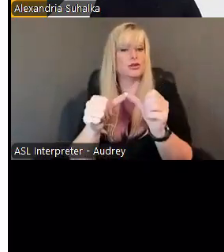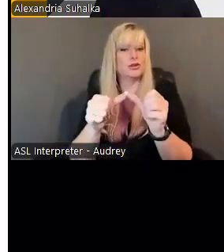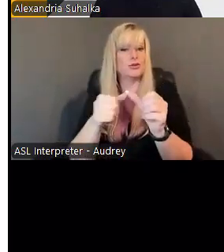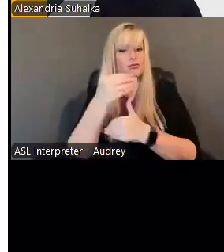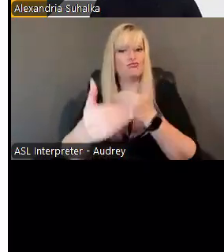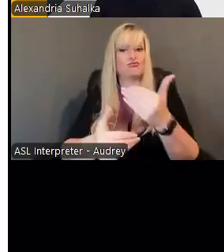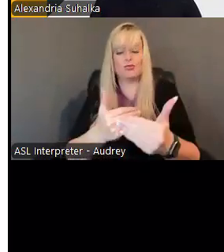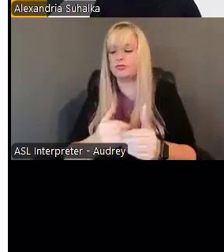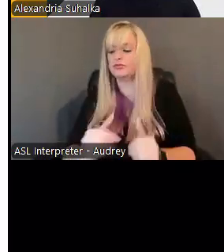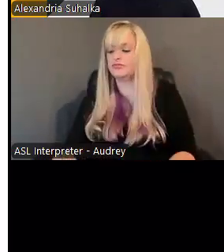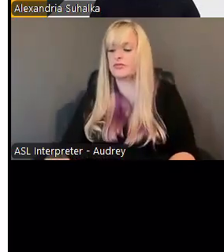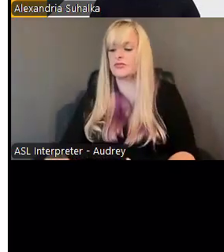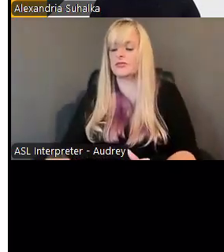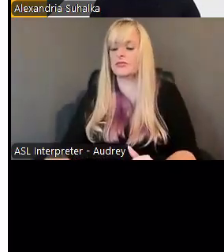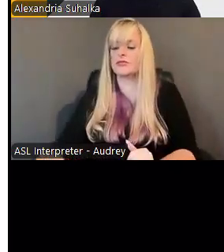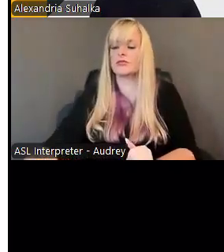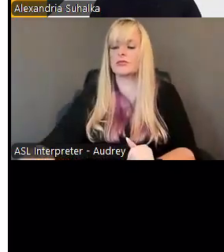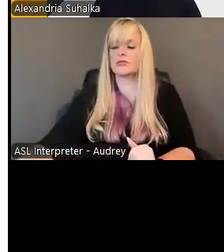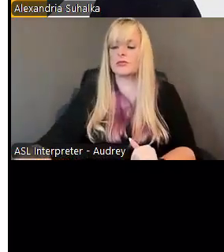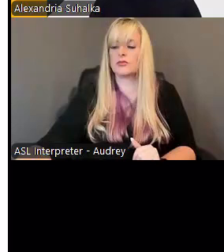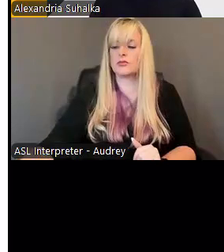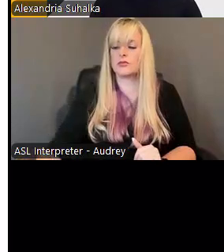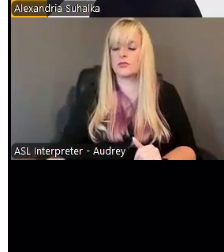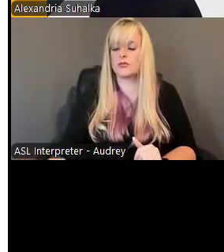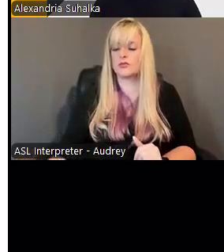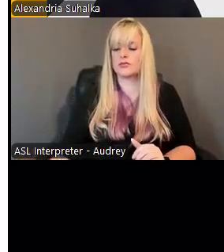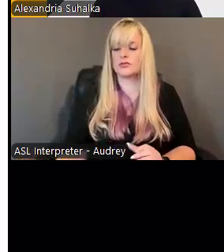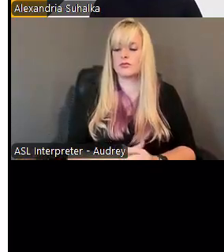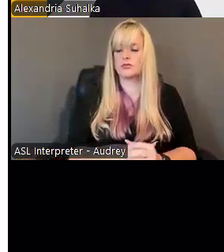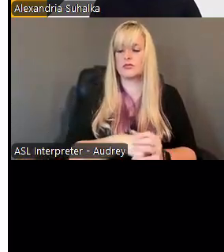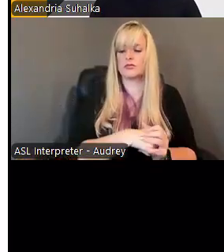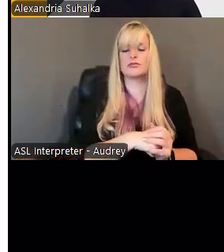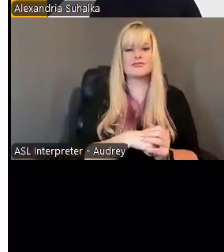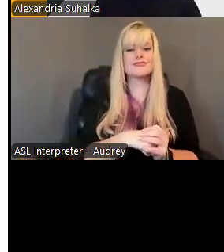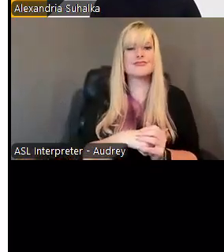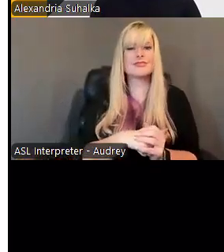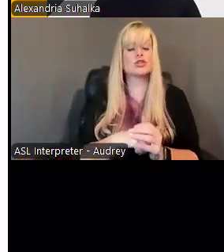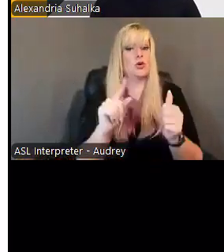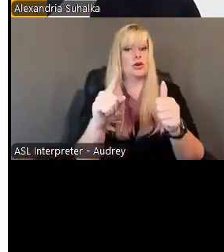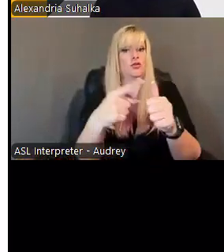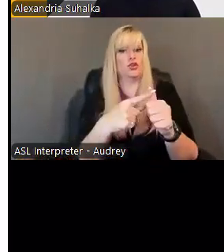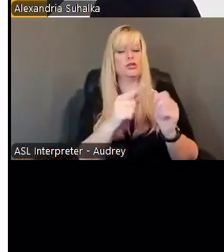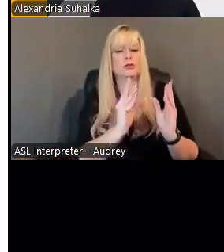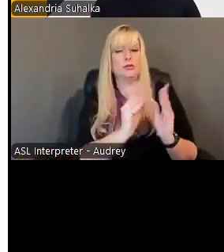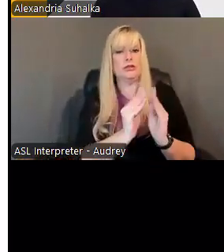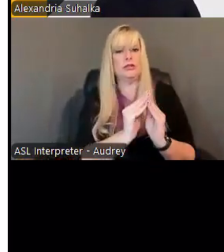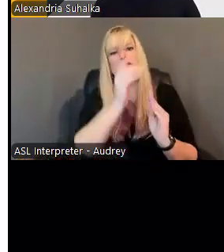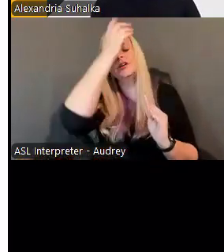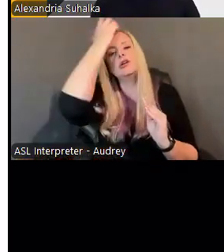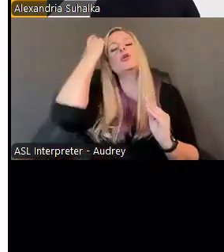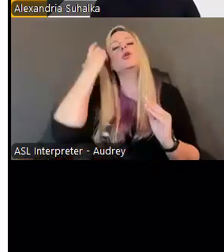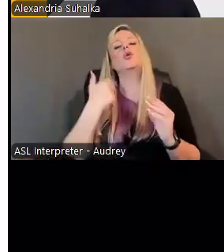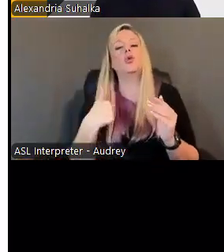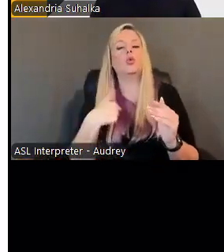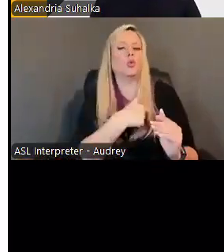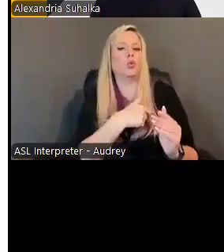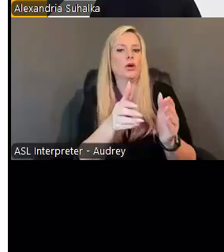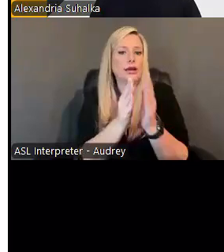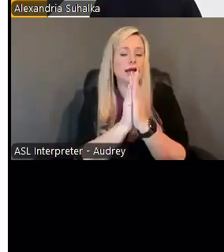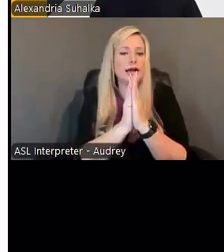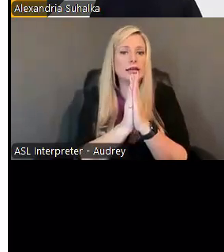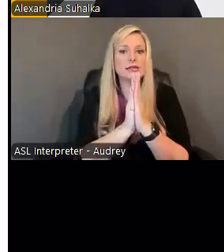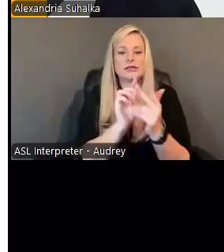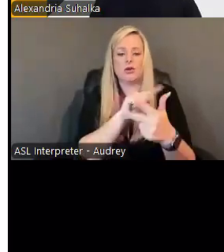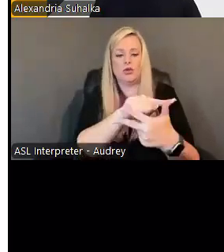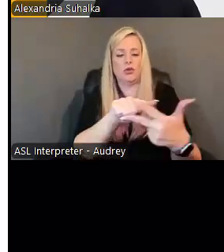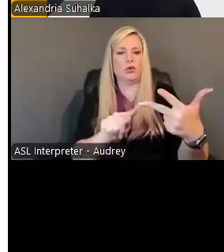Next slide. So in our first initial meetings, we asked three questions. First one being,